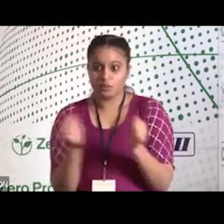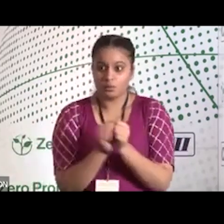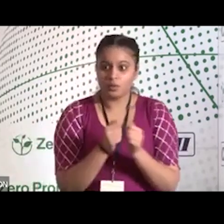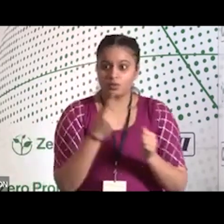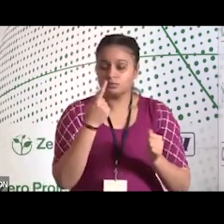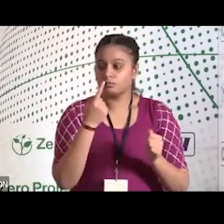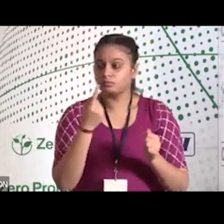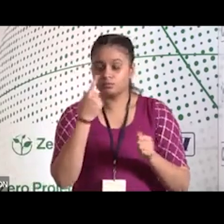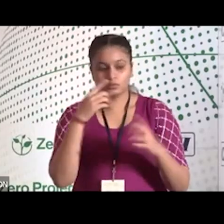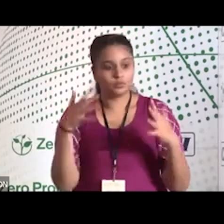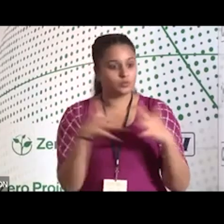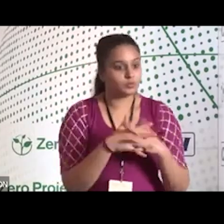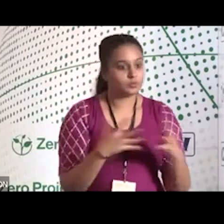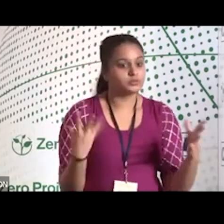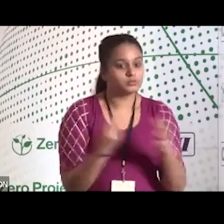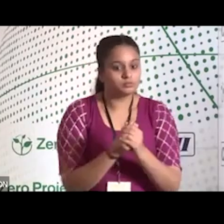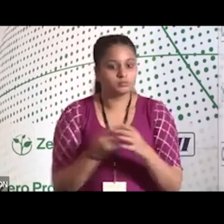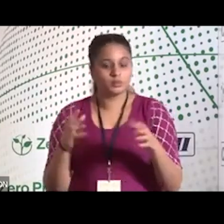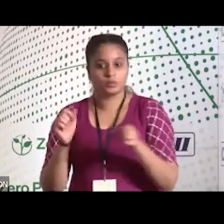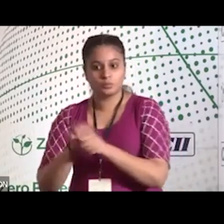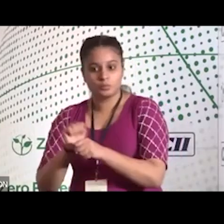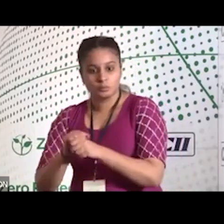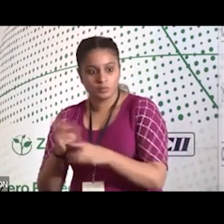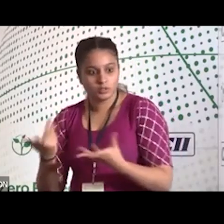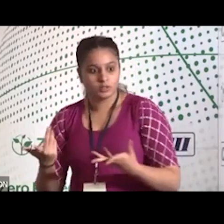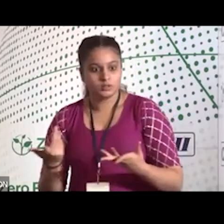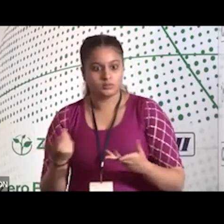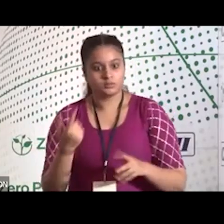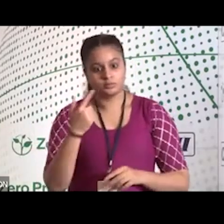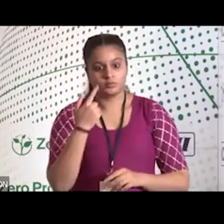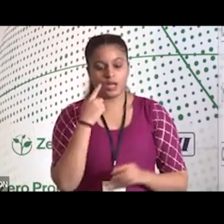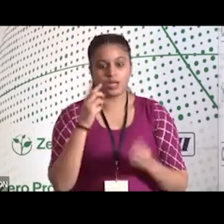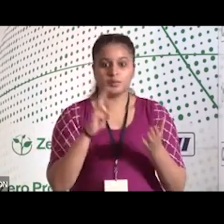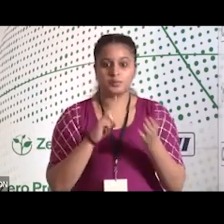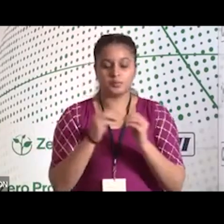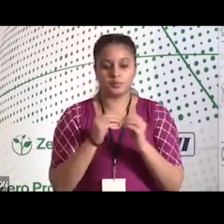inclusion of women in the work space or whether it be the IBD, a network.